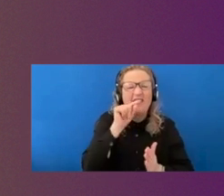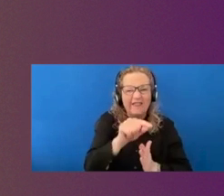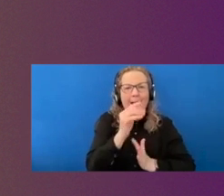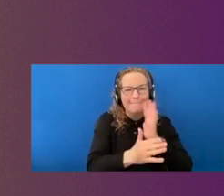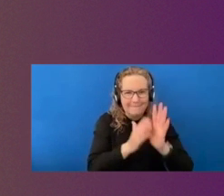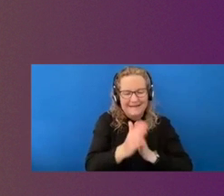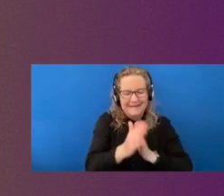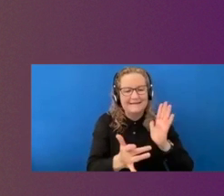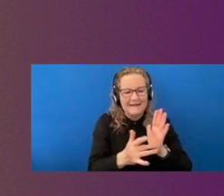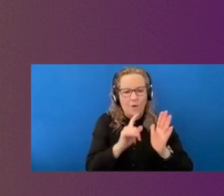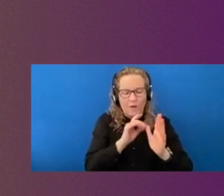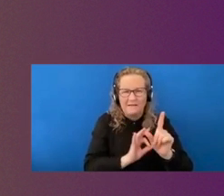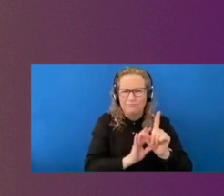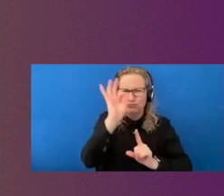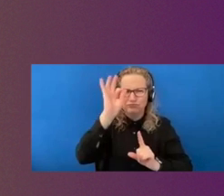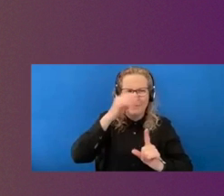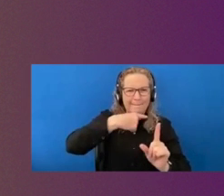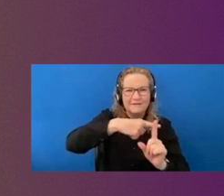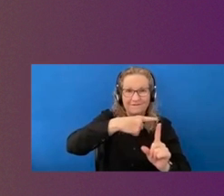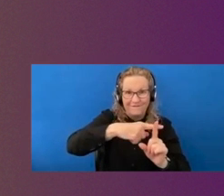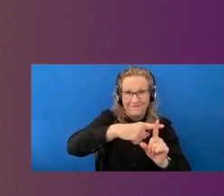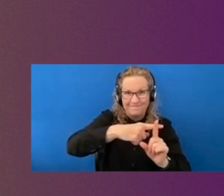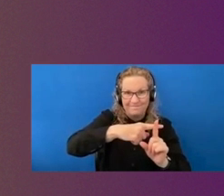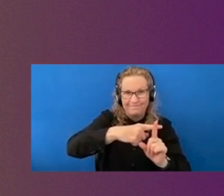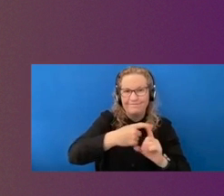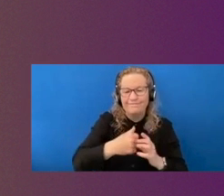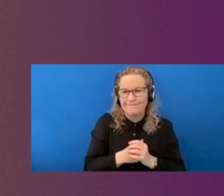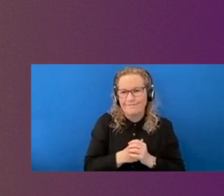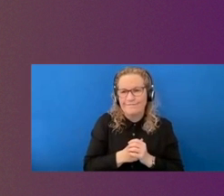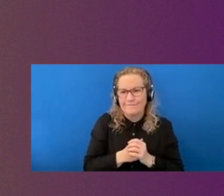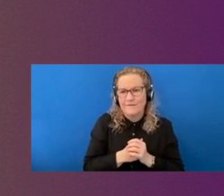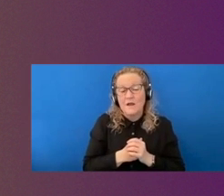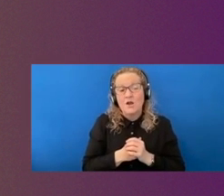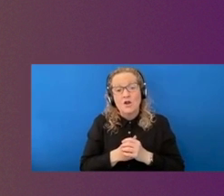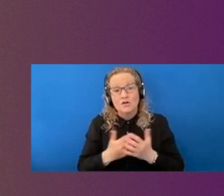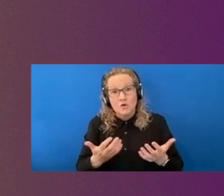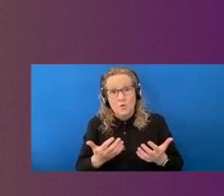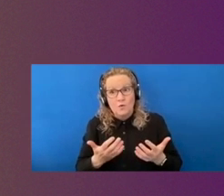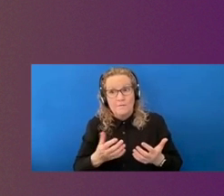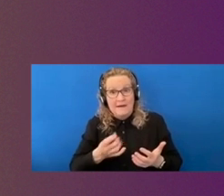in how people with disabilities like myself for example in my ability to do my job as